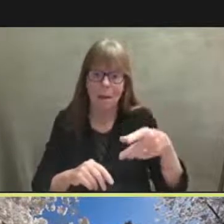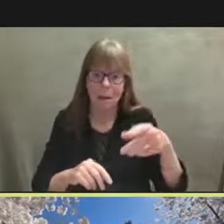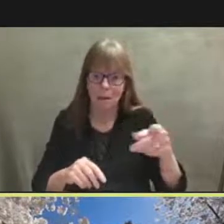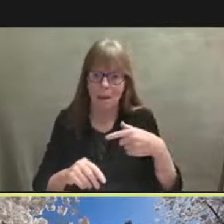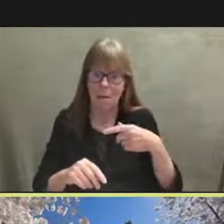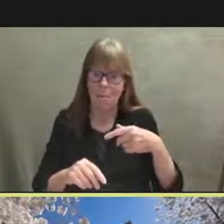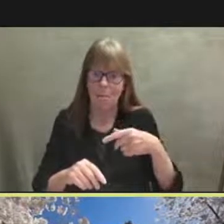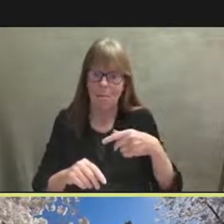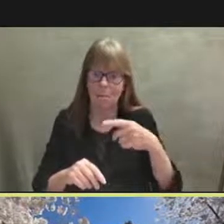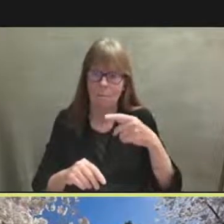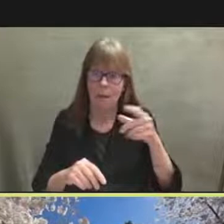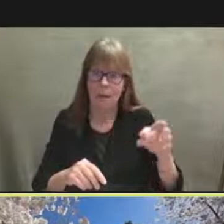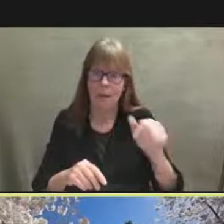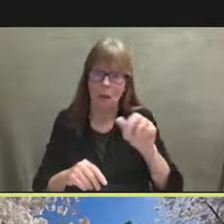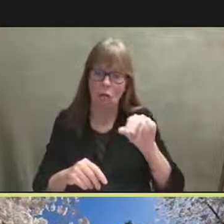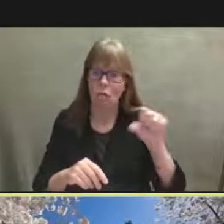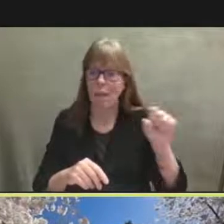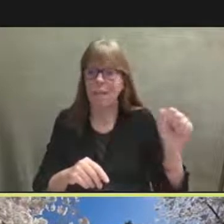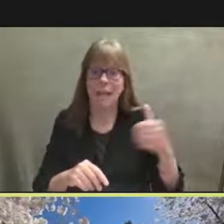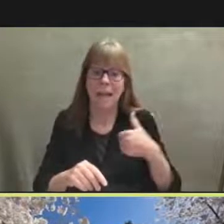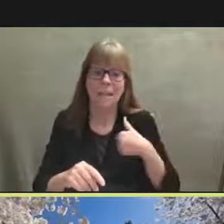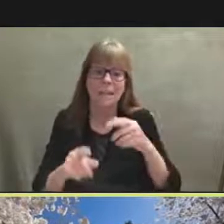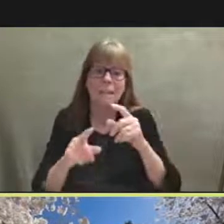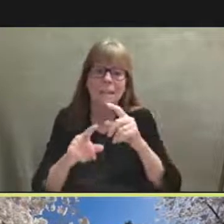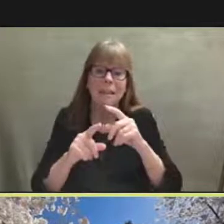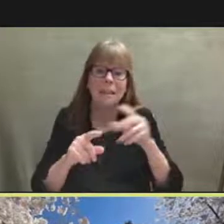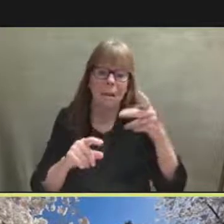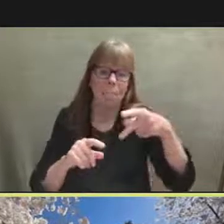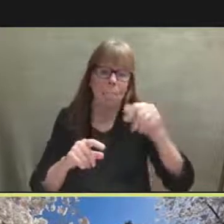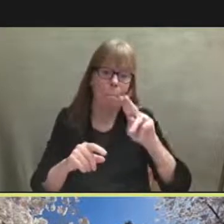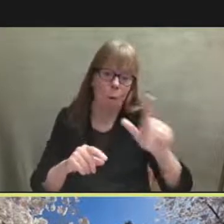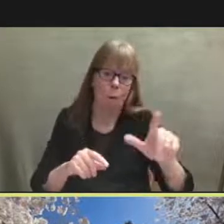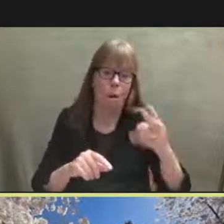Andres has a deep history of advocating for the rights of persons with disabilities. Having